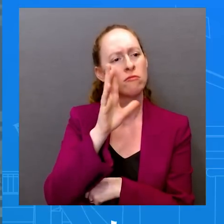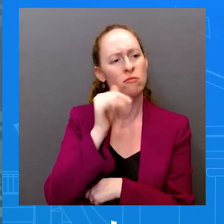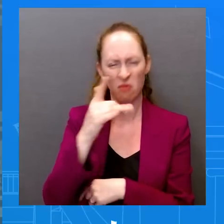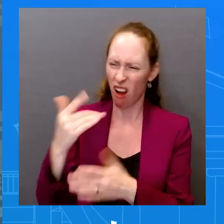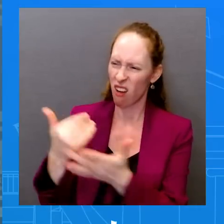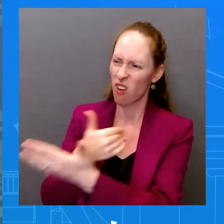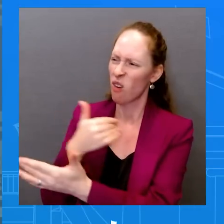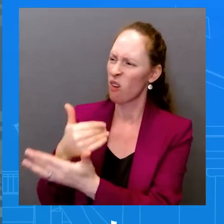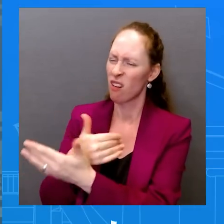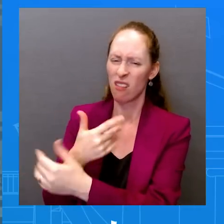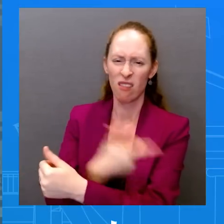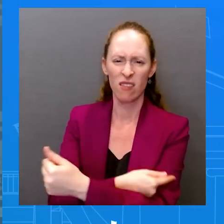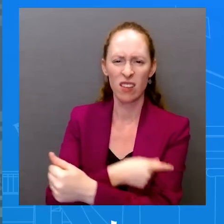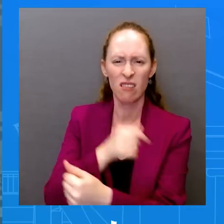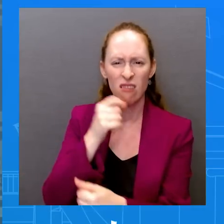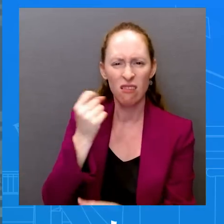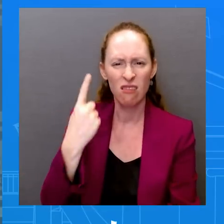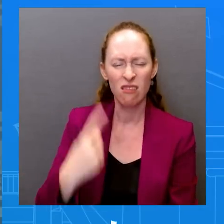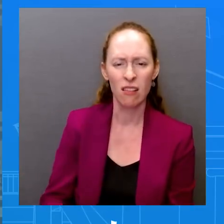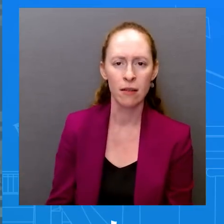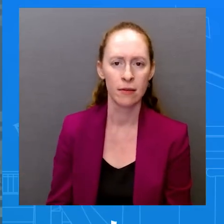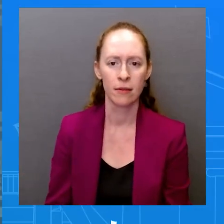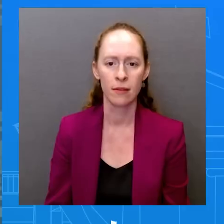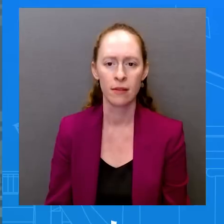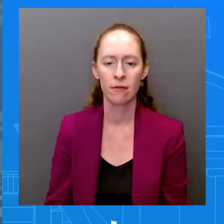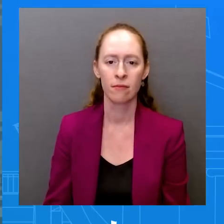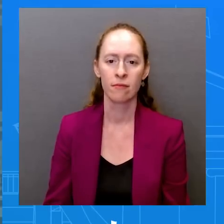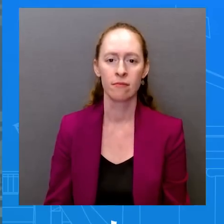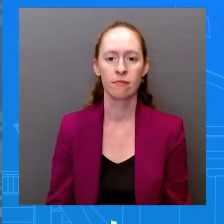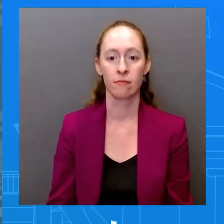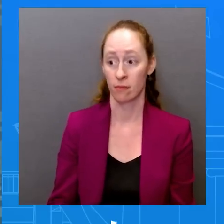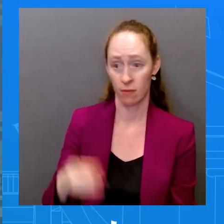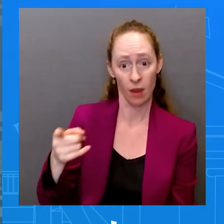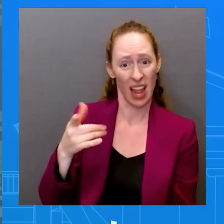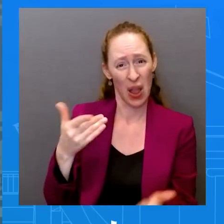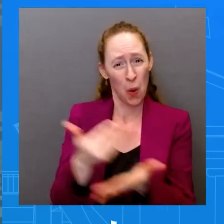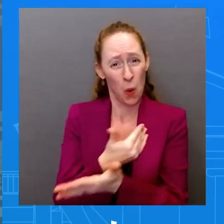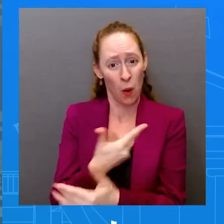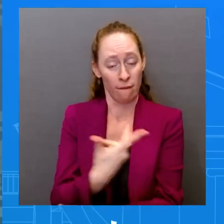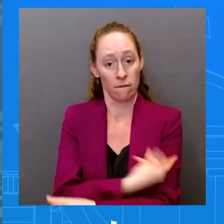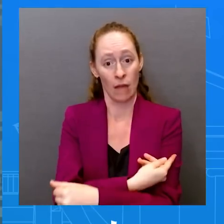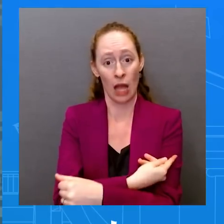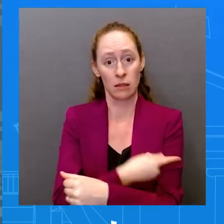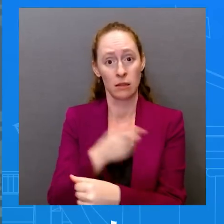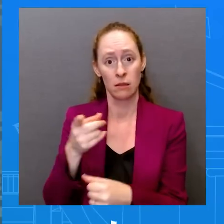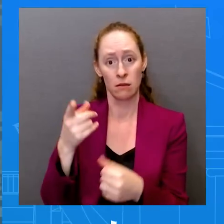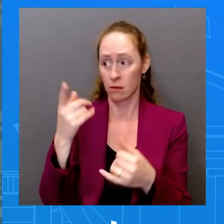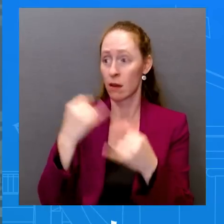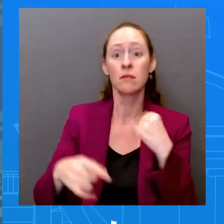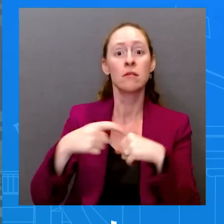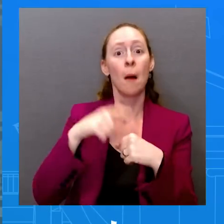a new vaccine since December 2020. Our health and medical experts made an independent determination